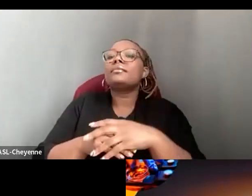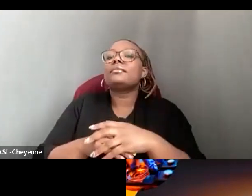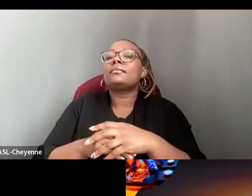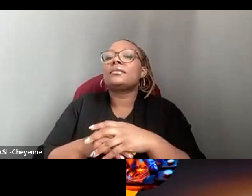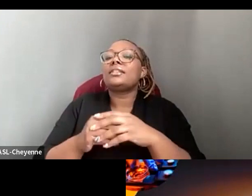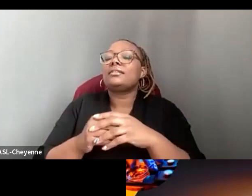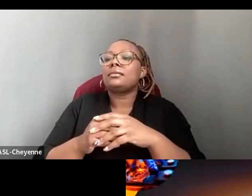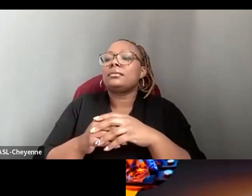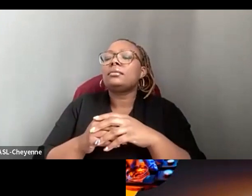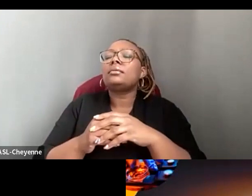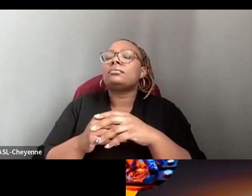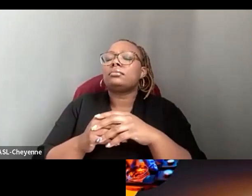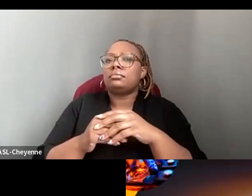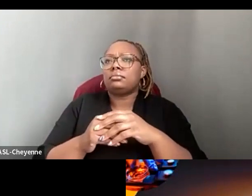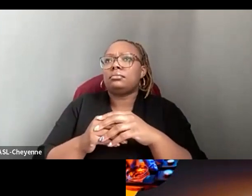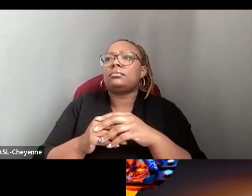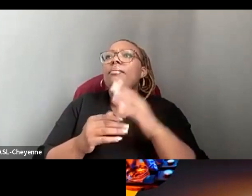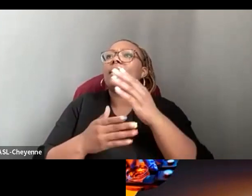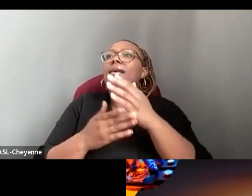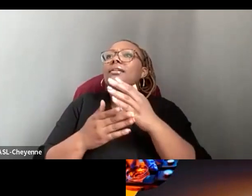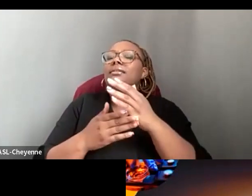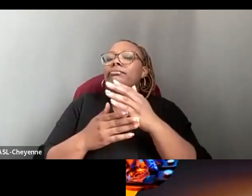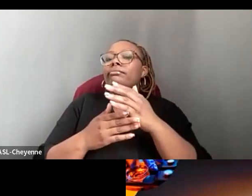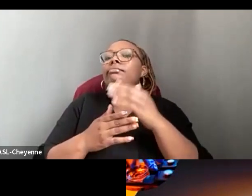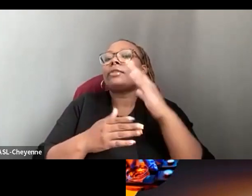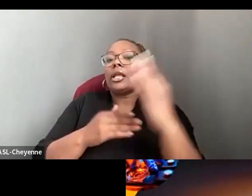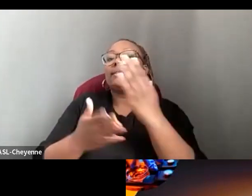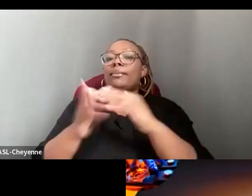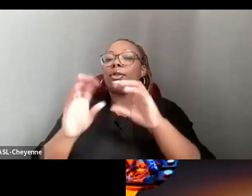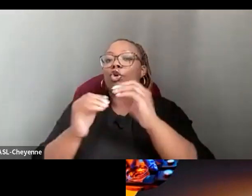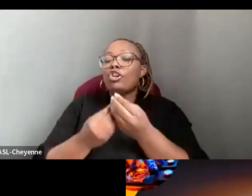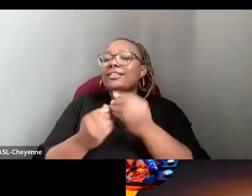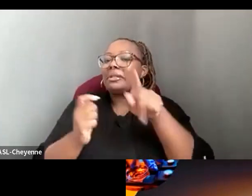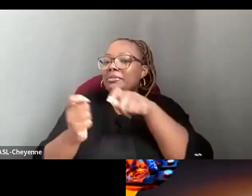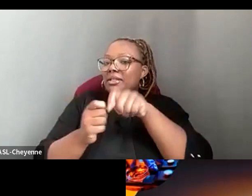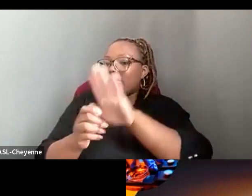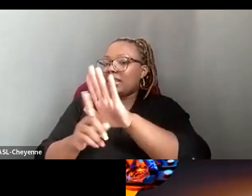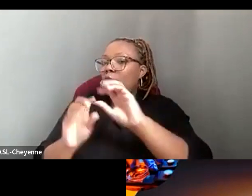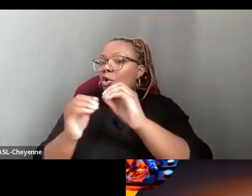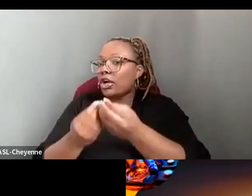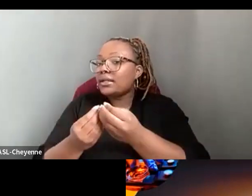because some of those questions are specific to that institution. But certainly, you can reach out to DGA.